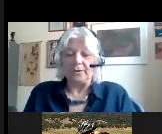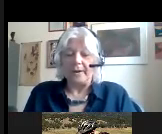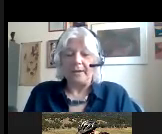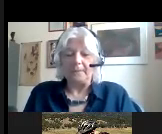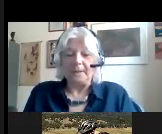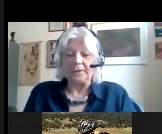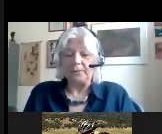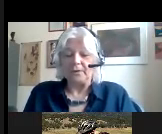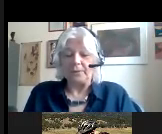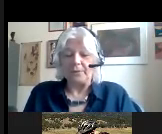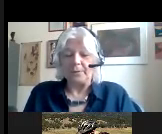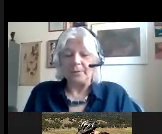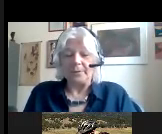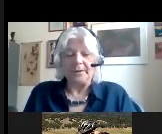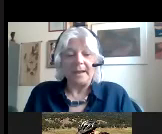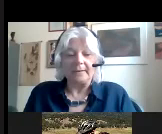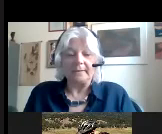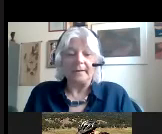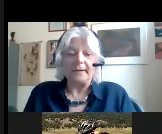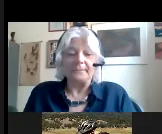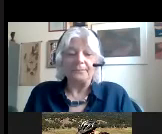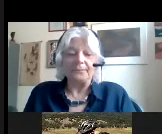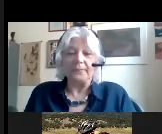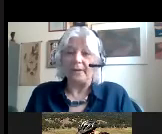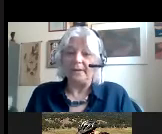you're out, and this was also a $30 billion funding